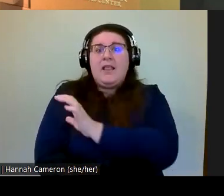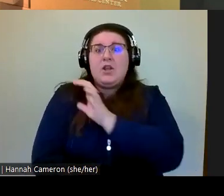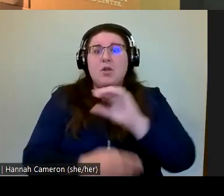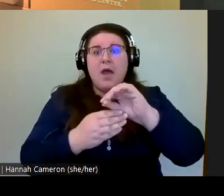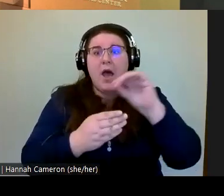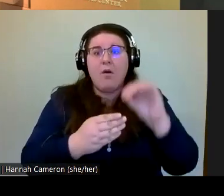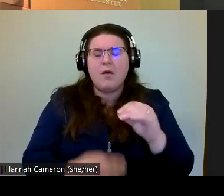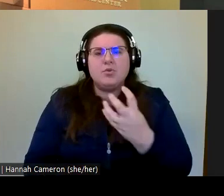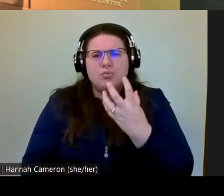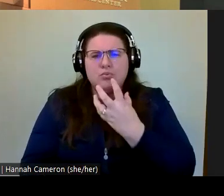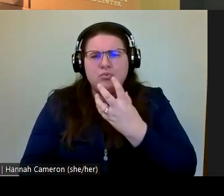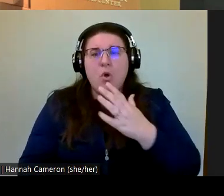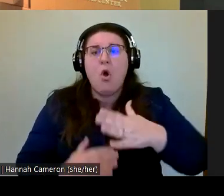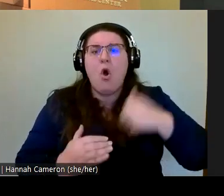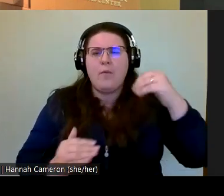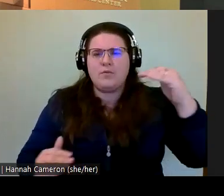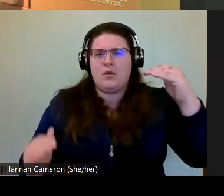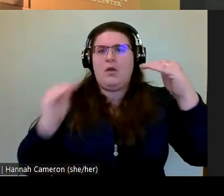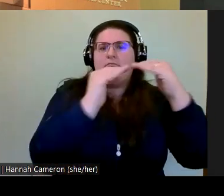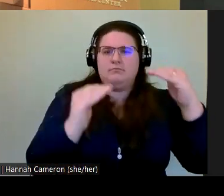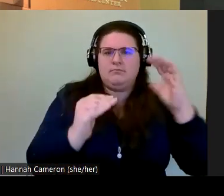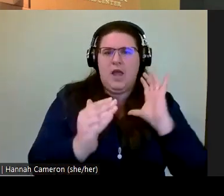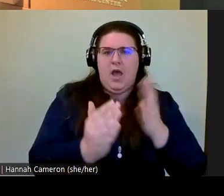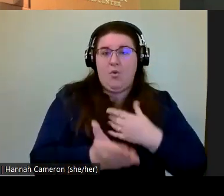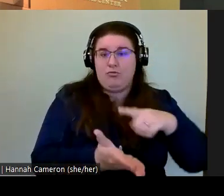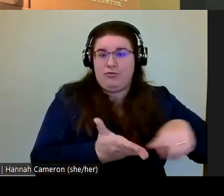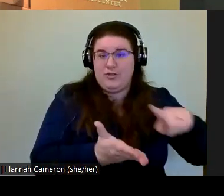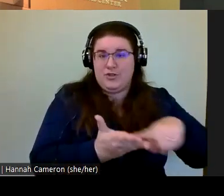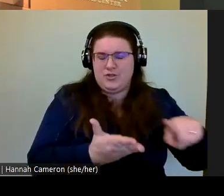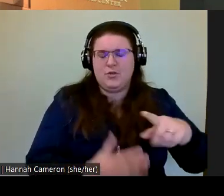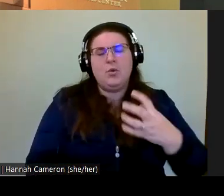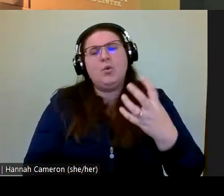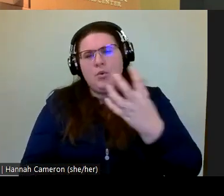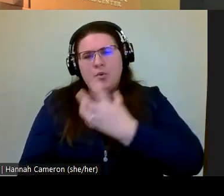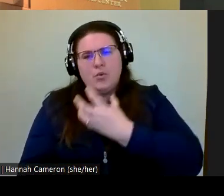as what we saw in our trial so this was actually quite effective uh you know uh and we have